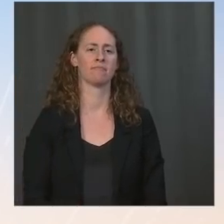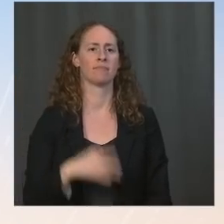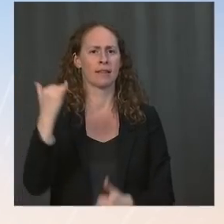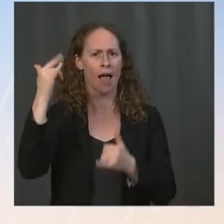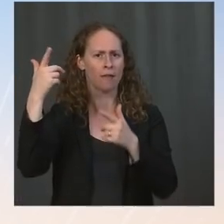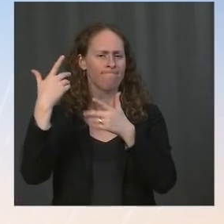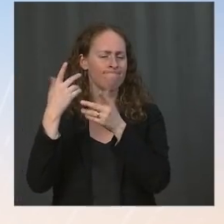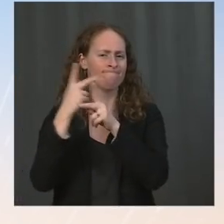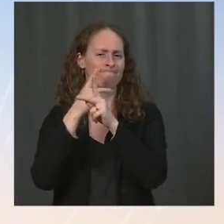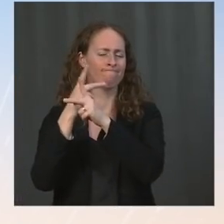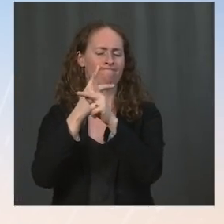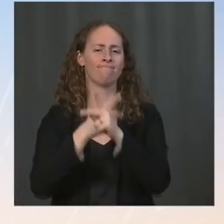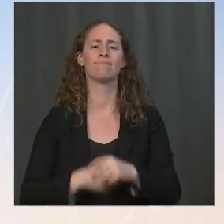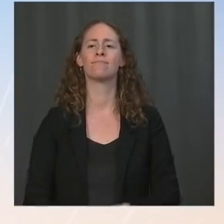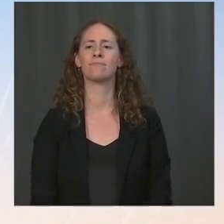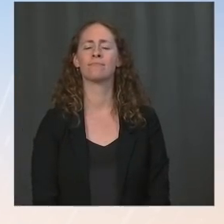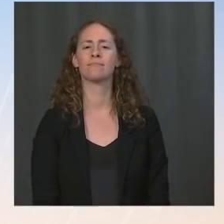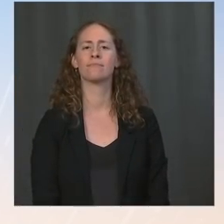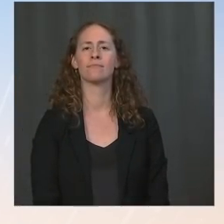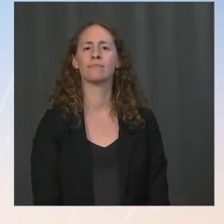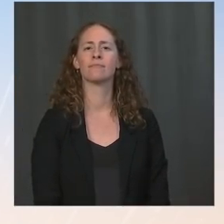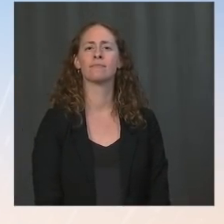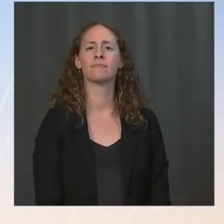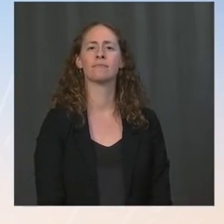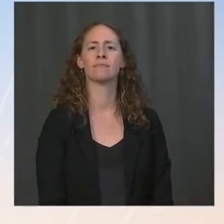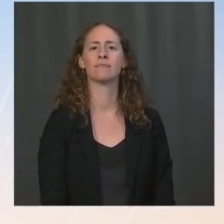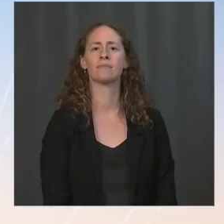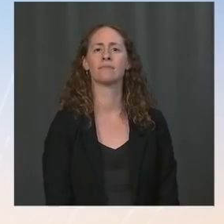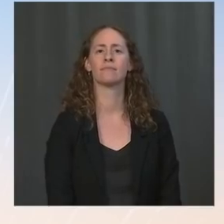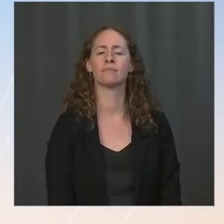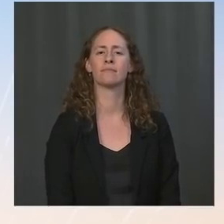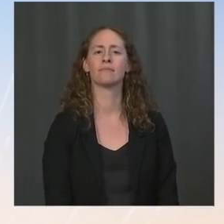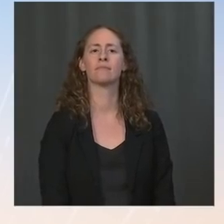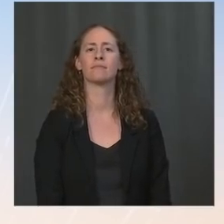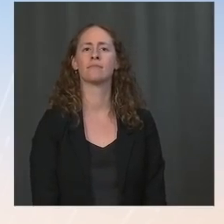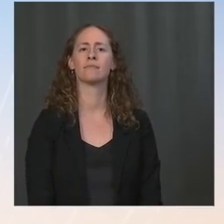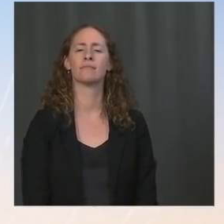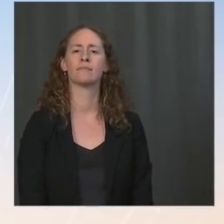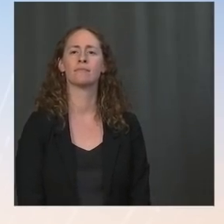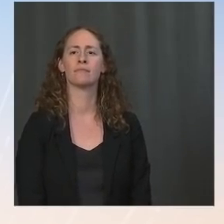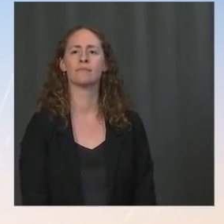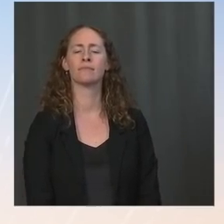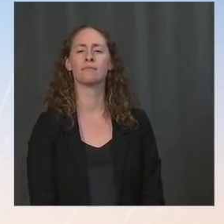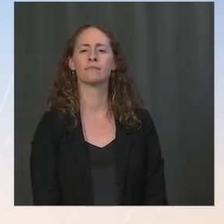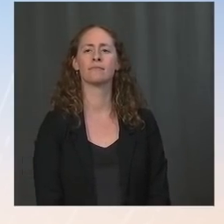in South Lake Tahoe right now. Is the administration tracking its advance? What plans does it have for this?